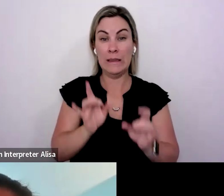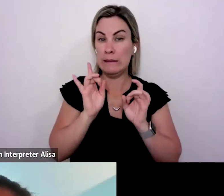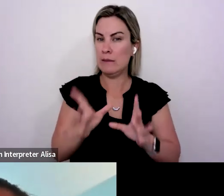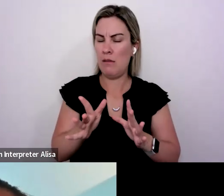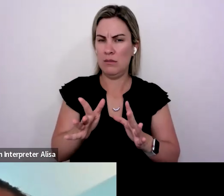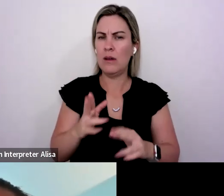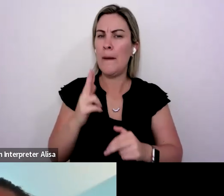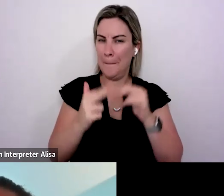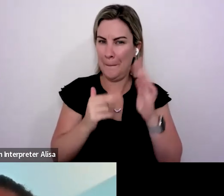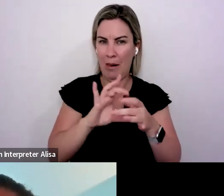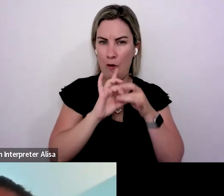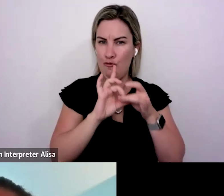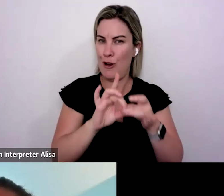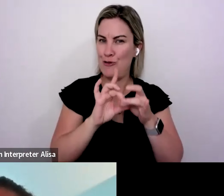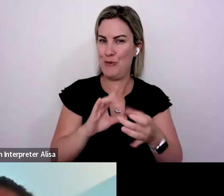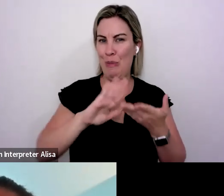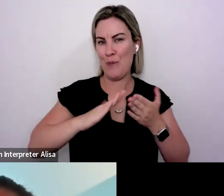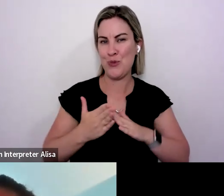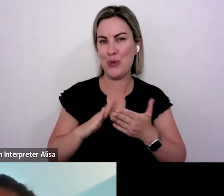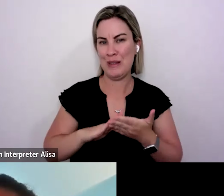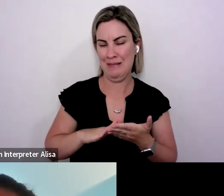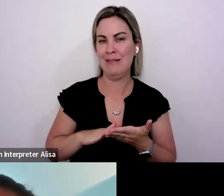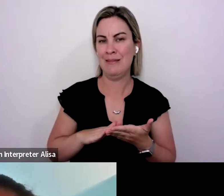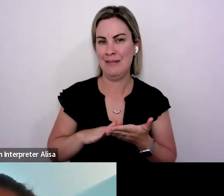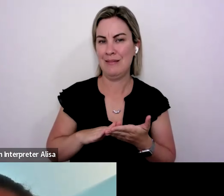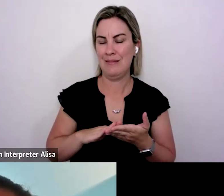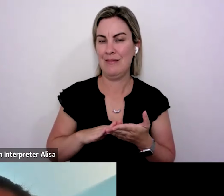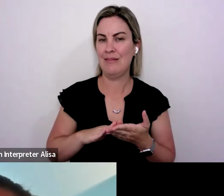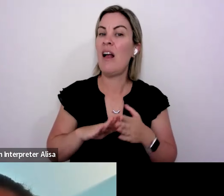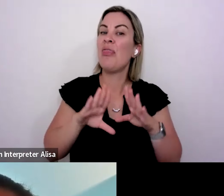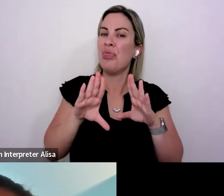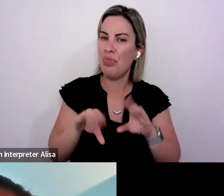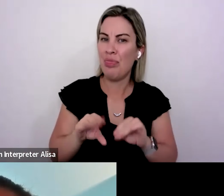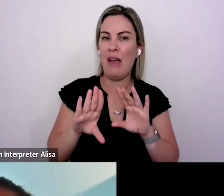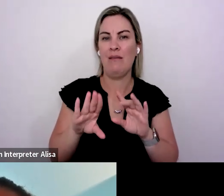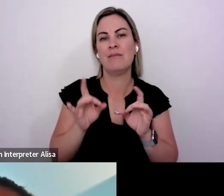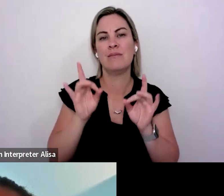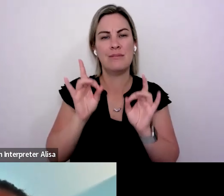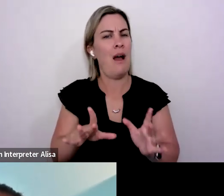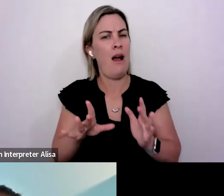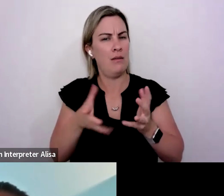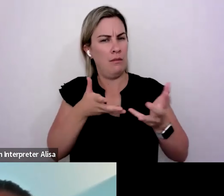And then you can start the consultation process with